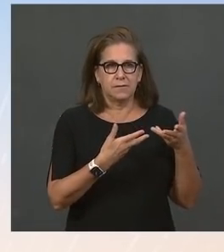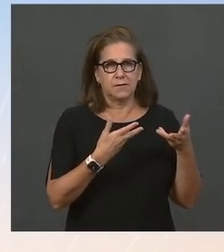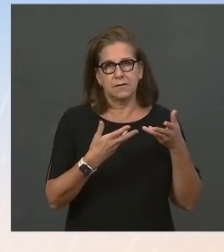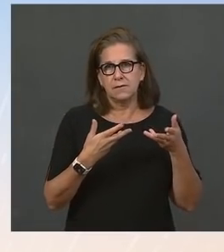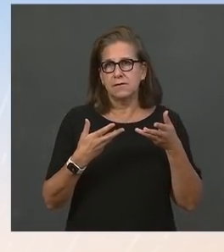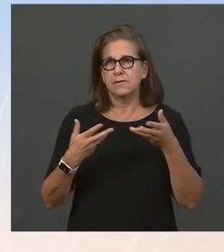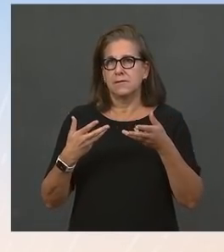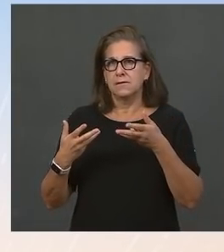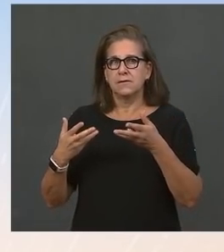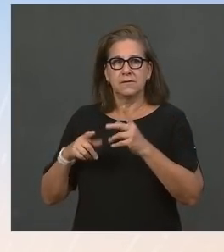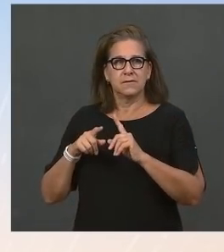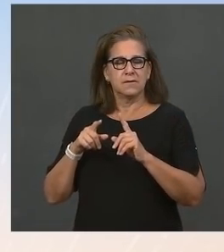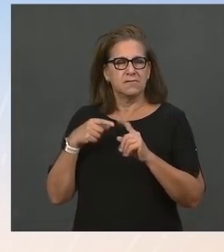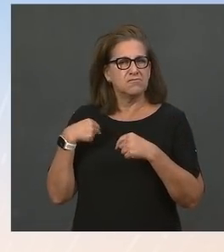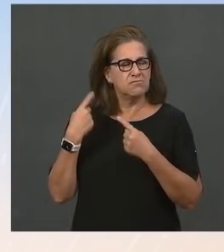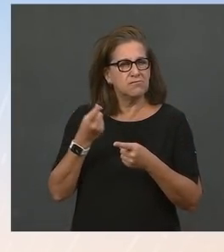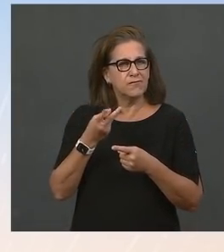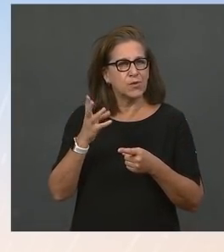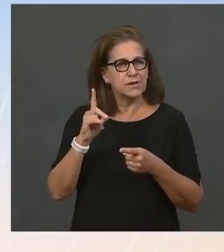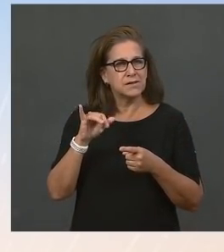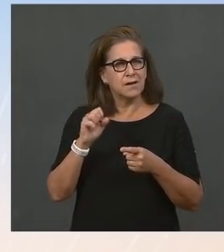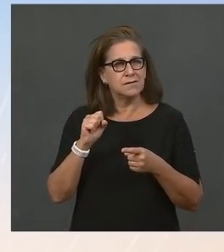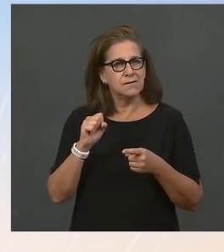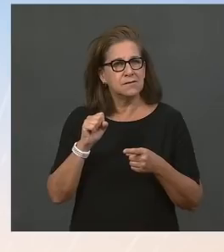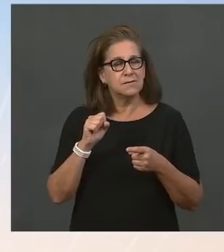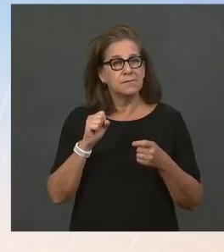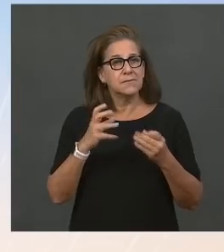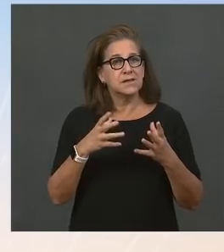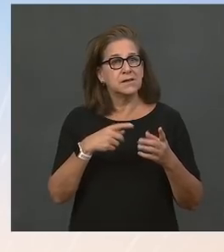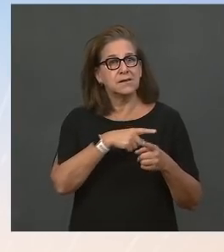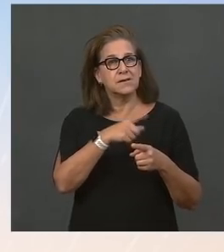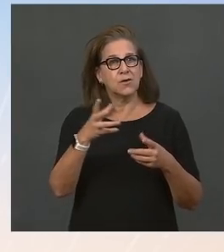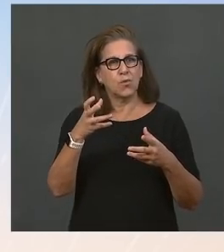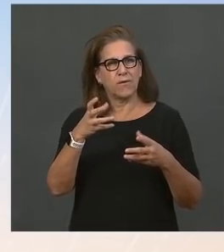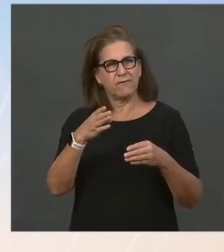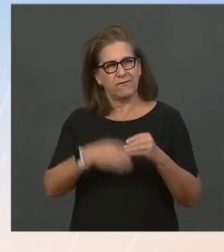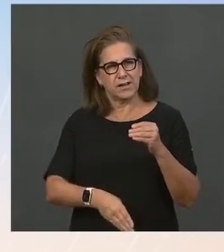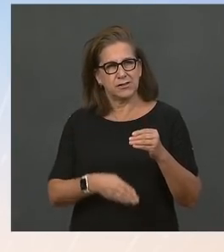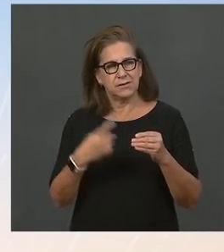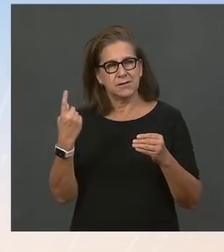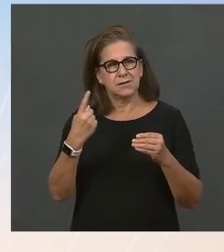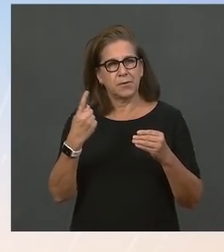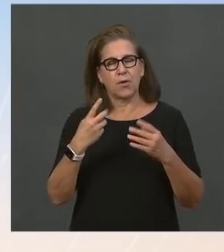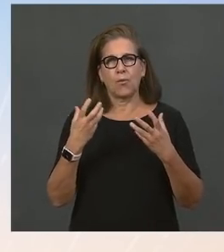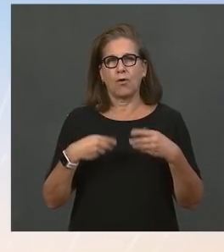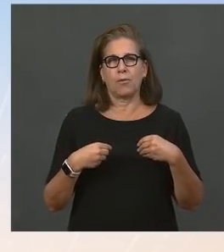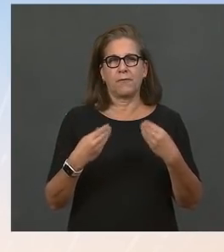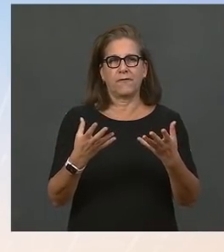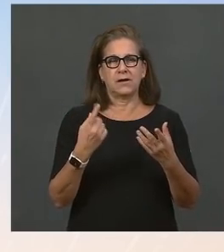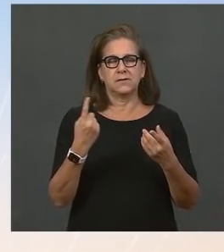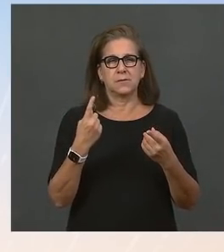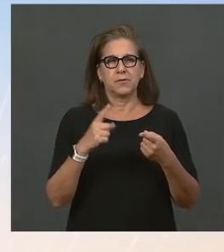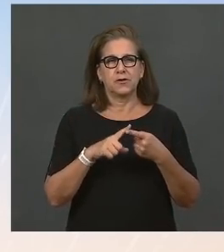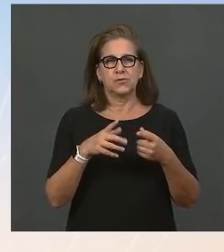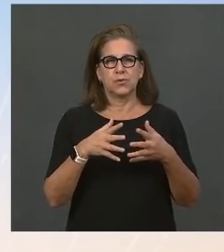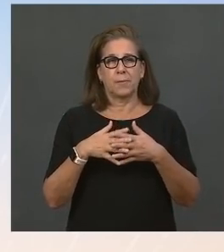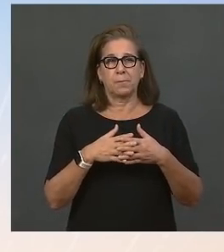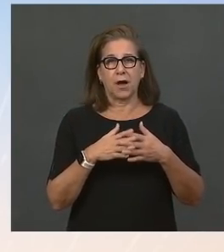to get this done and deliver for the American people. But I don't have any new deadlines or timelines from here, nor have we set them from here